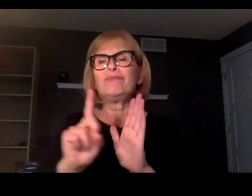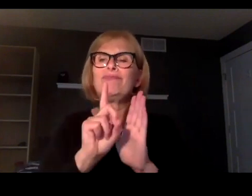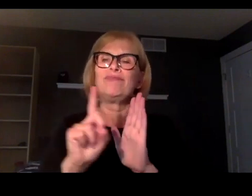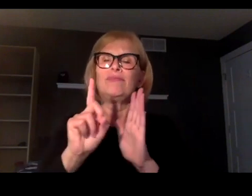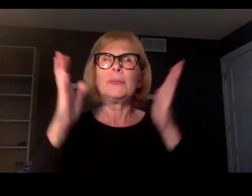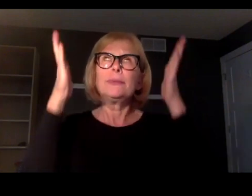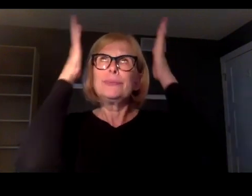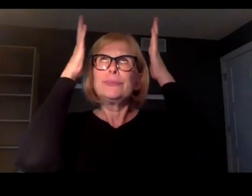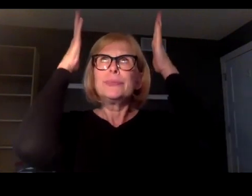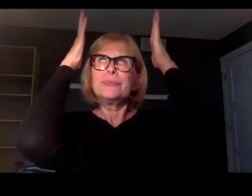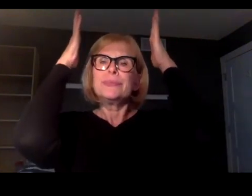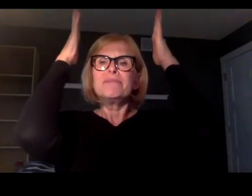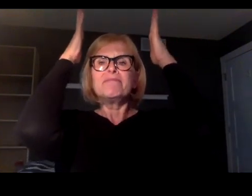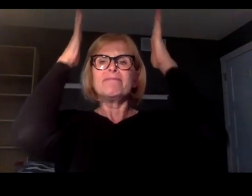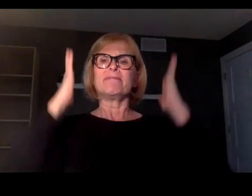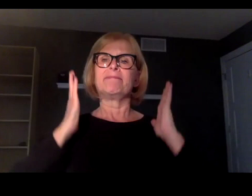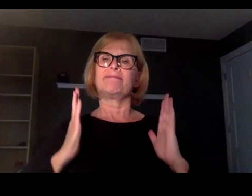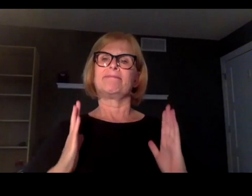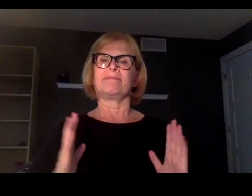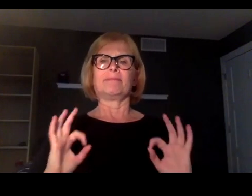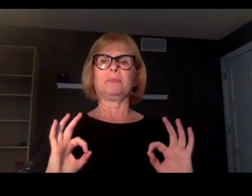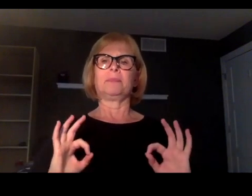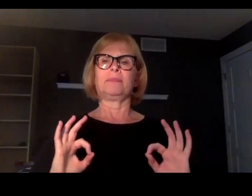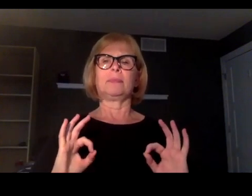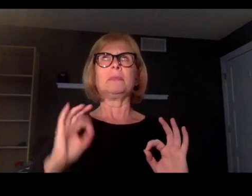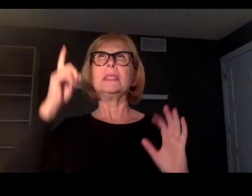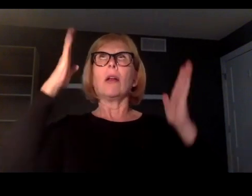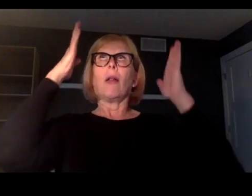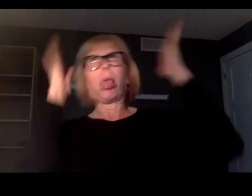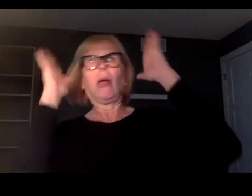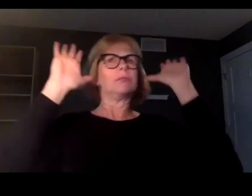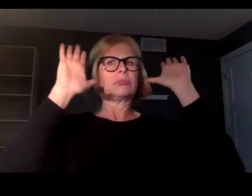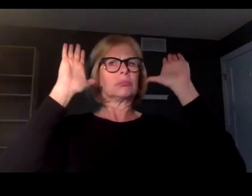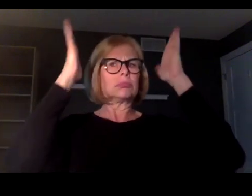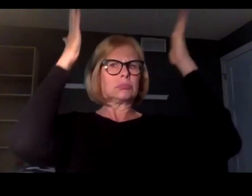very straight so as not to upset his caps